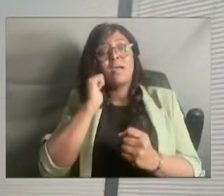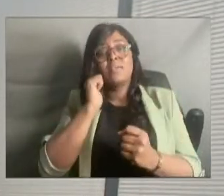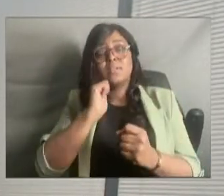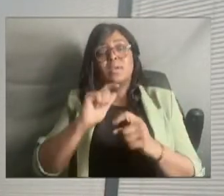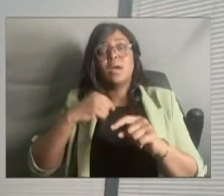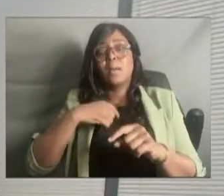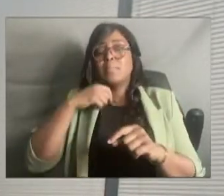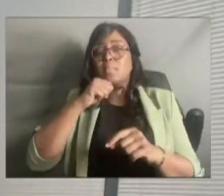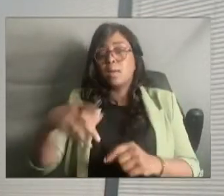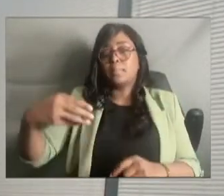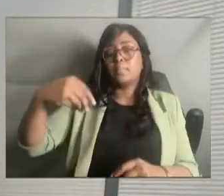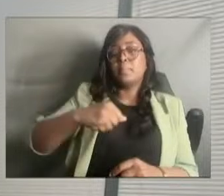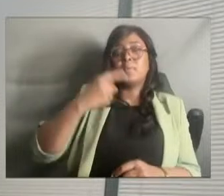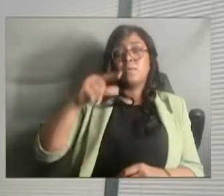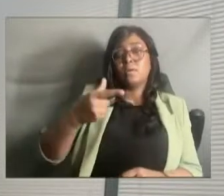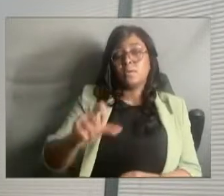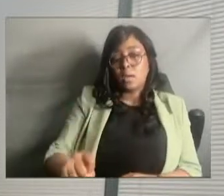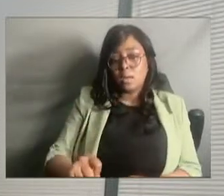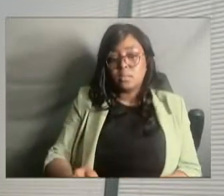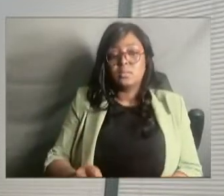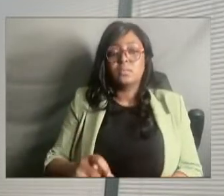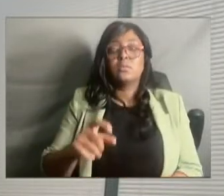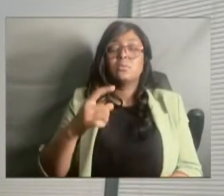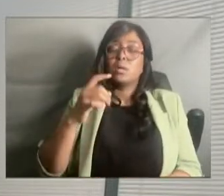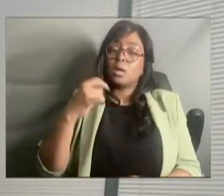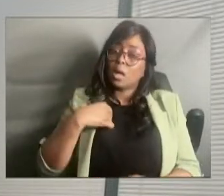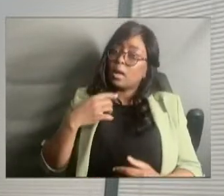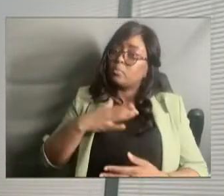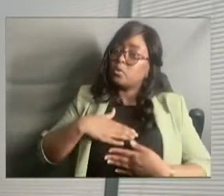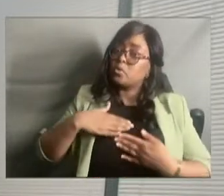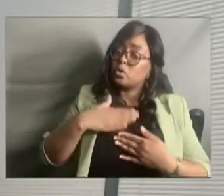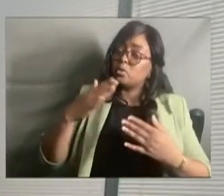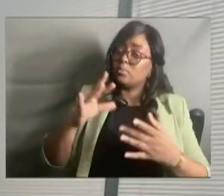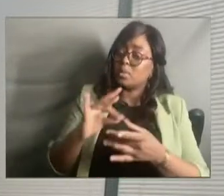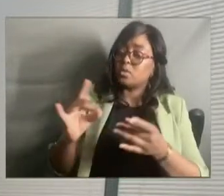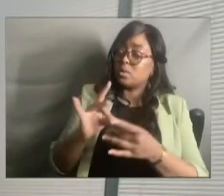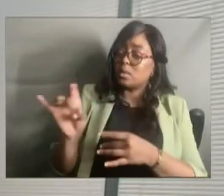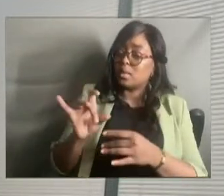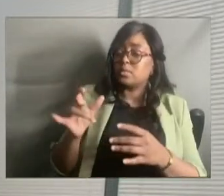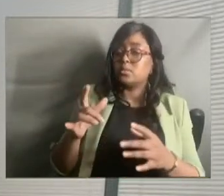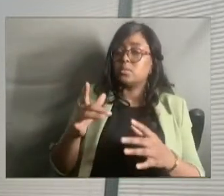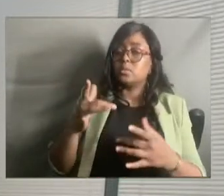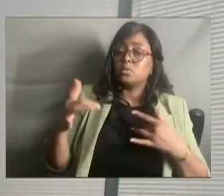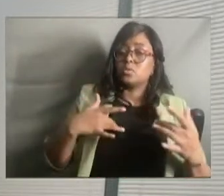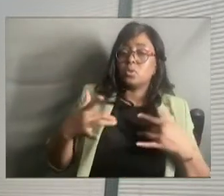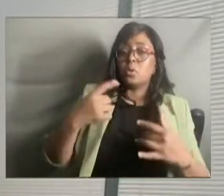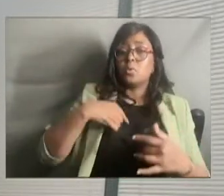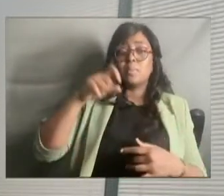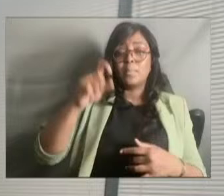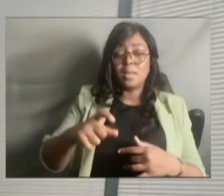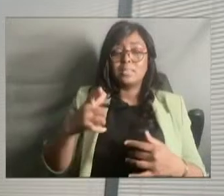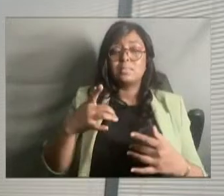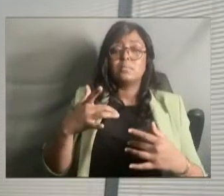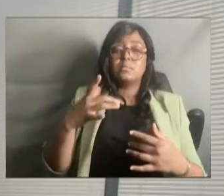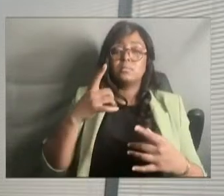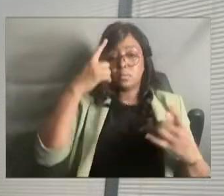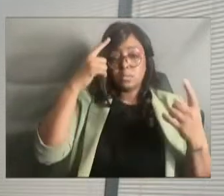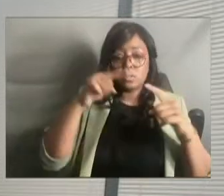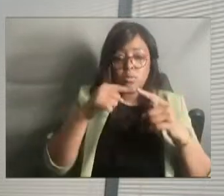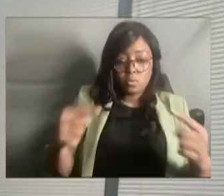a budget initiative. It's something that we'd have to bring up. I appreciate you